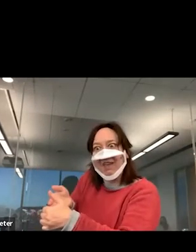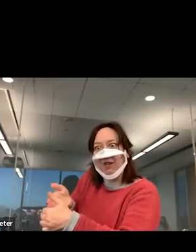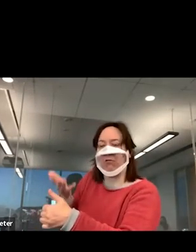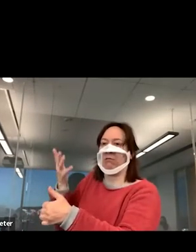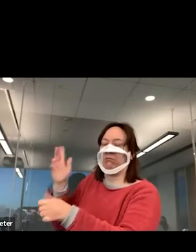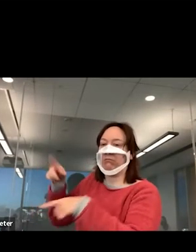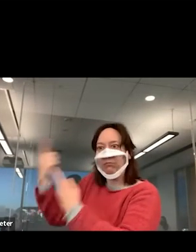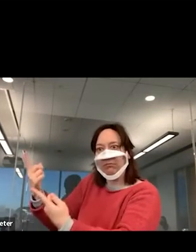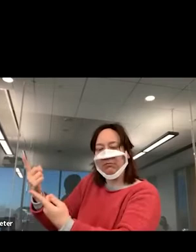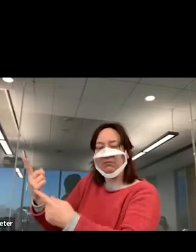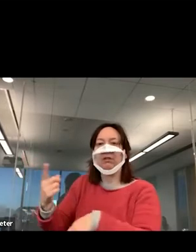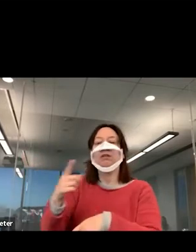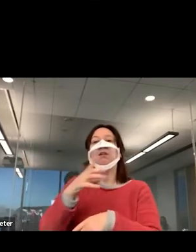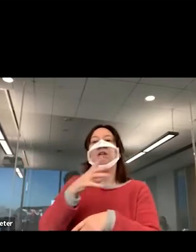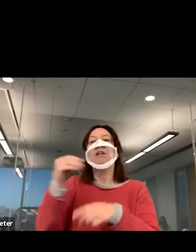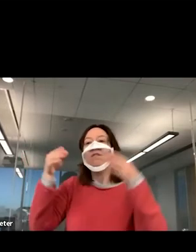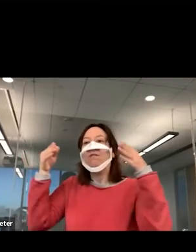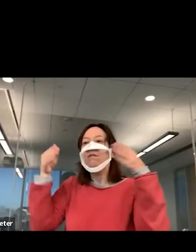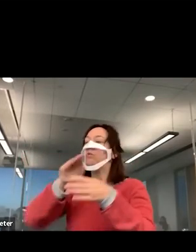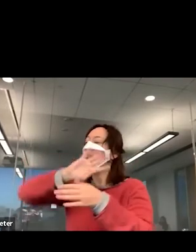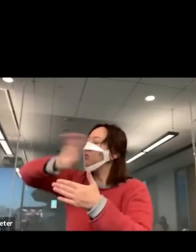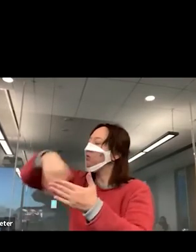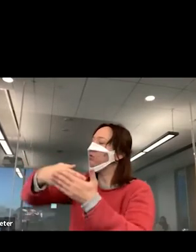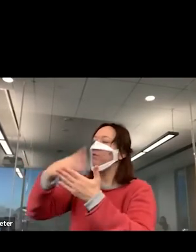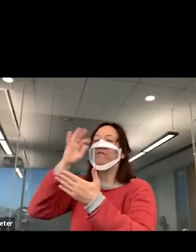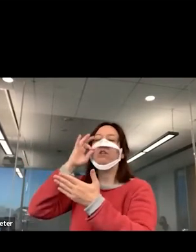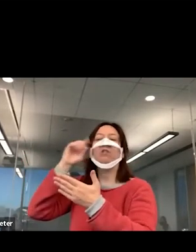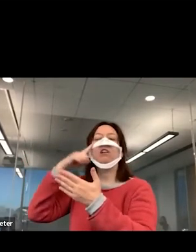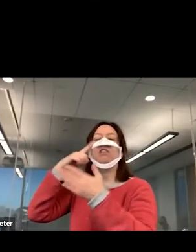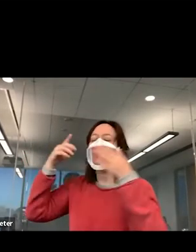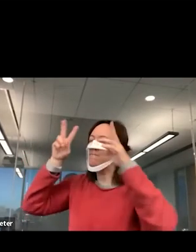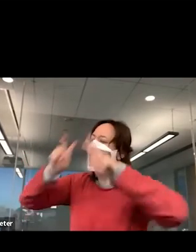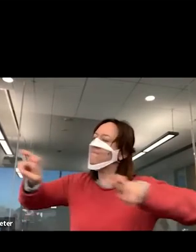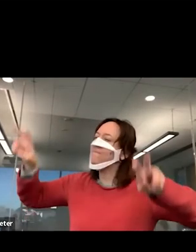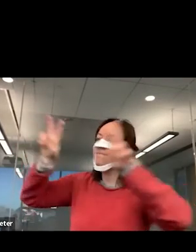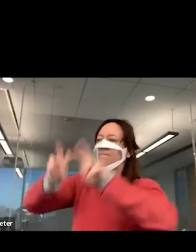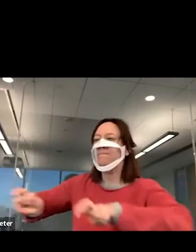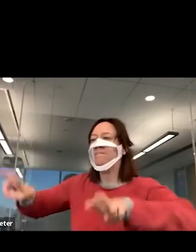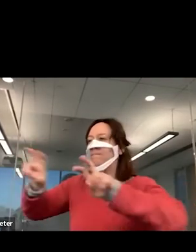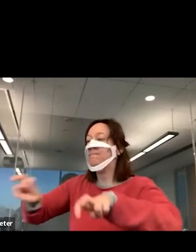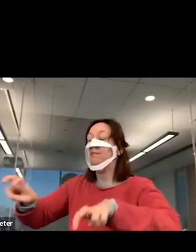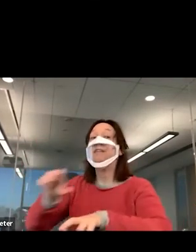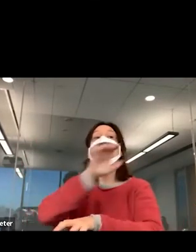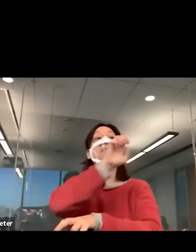on diversity inclusion of the whole federal government eeoc could collect statistics and do a